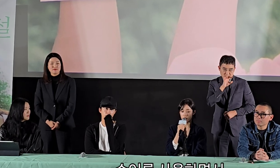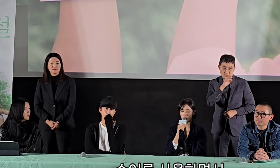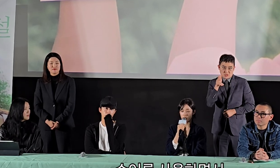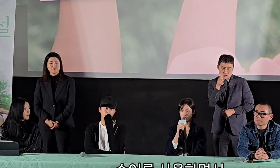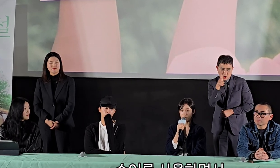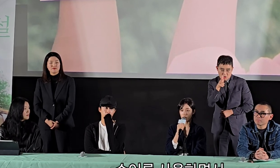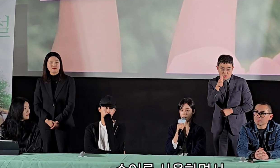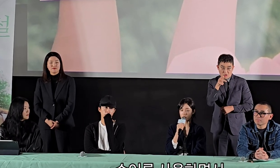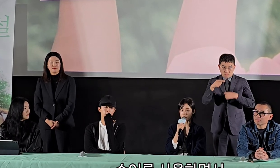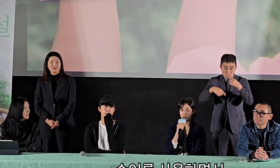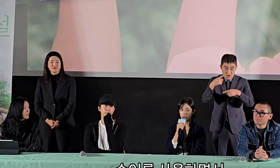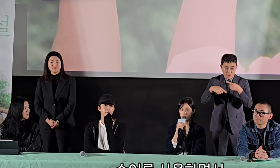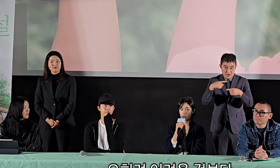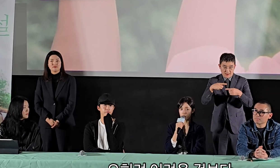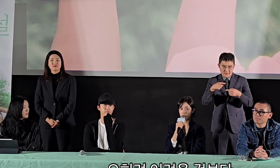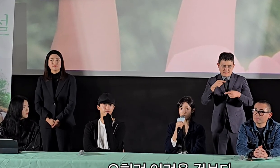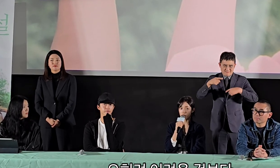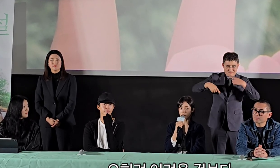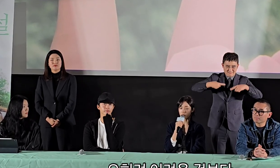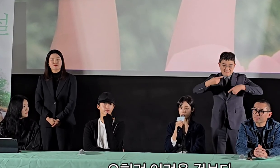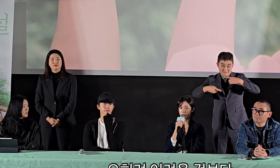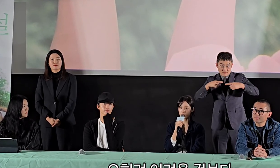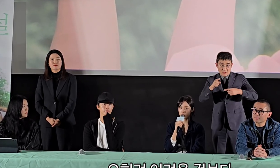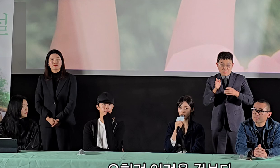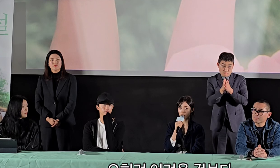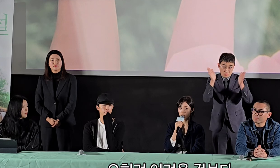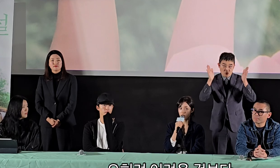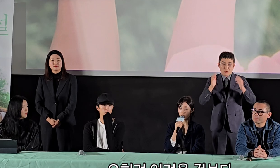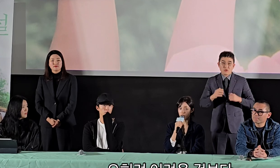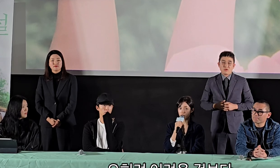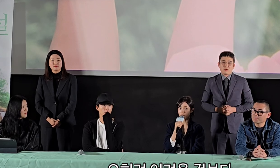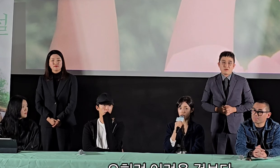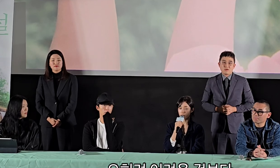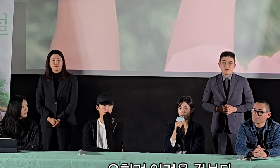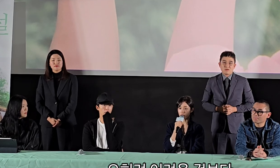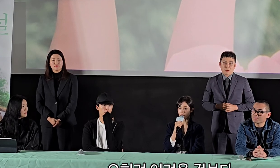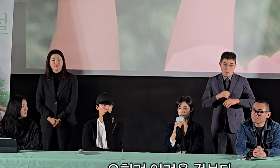like this and using sign language during filming has given me